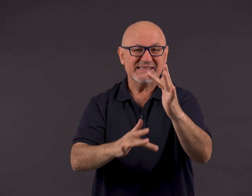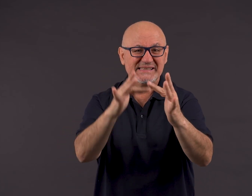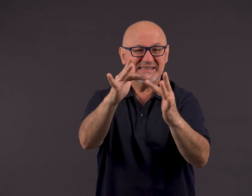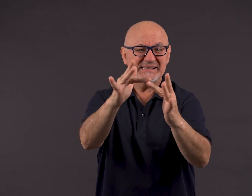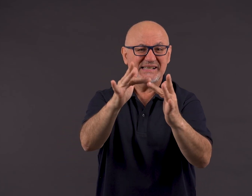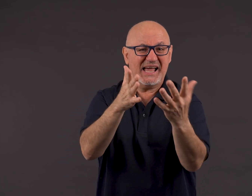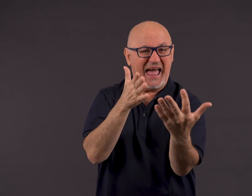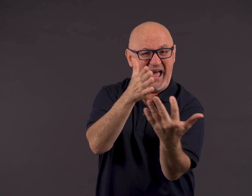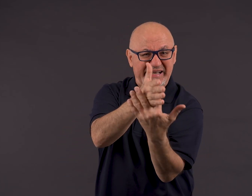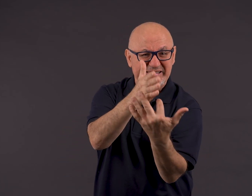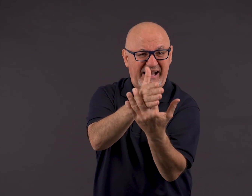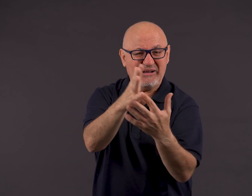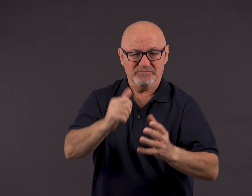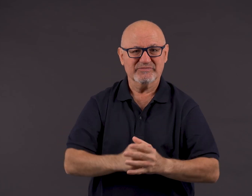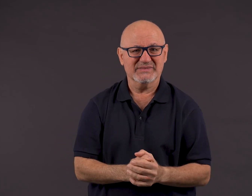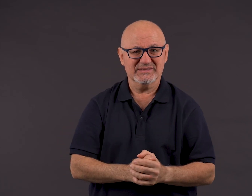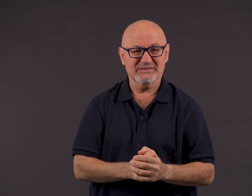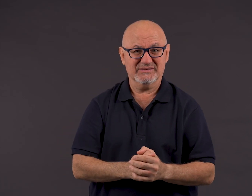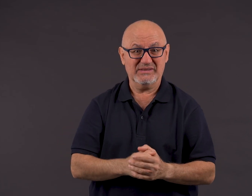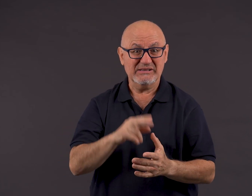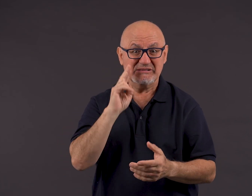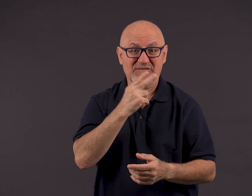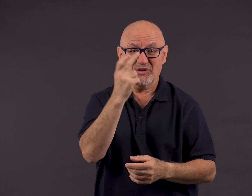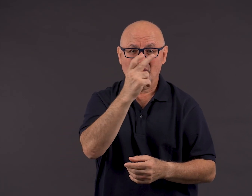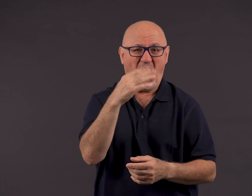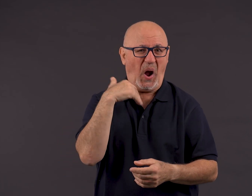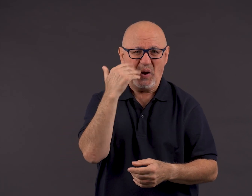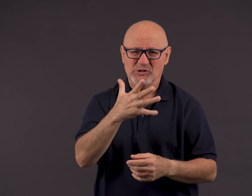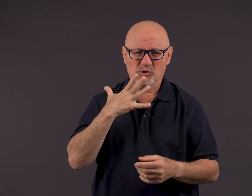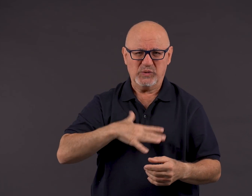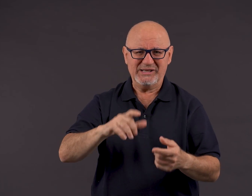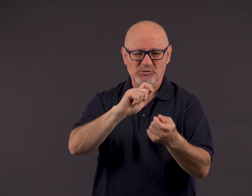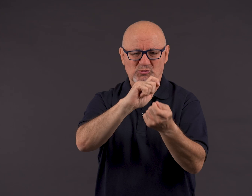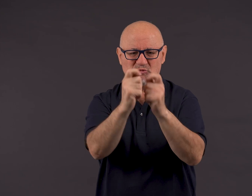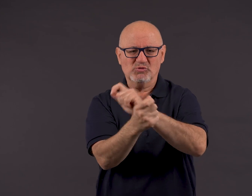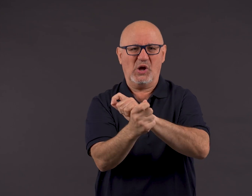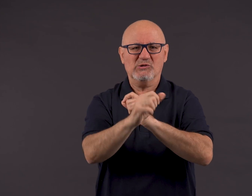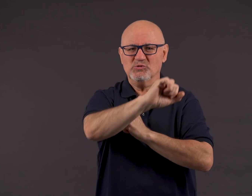For website accessibility, Deafblind people will